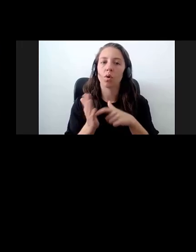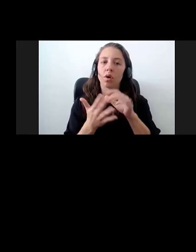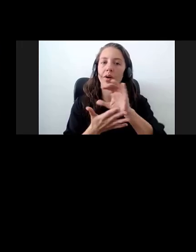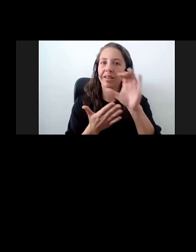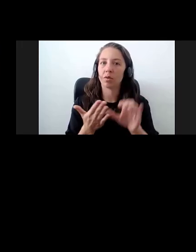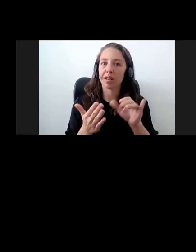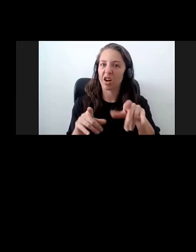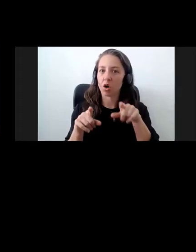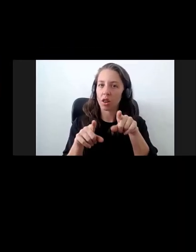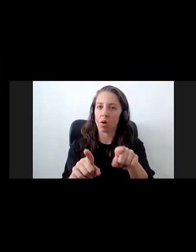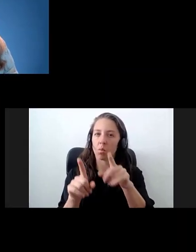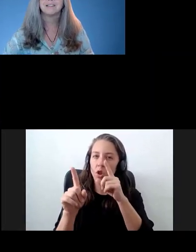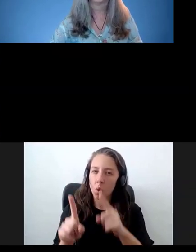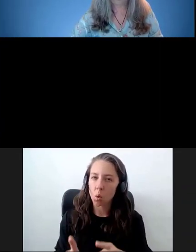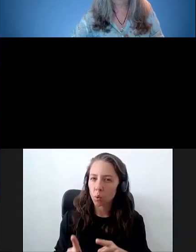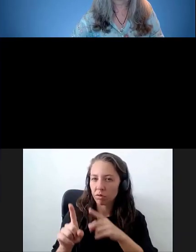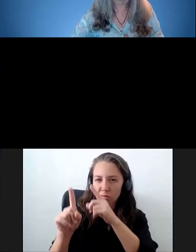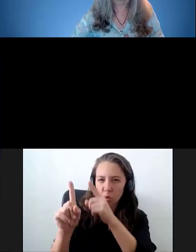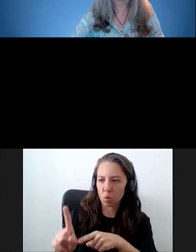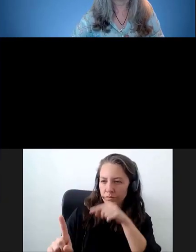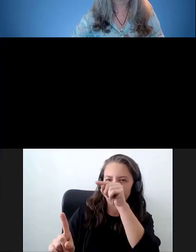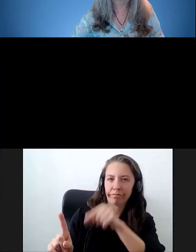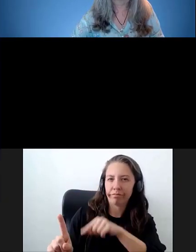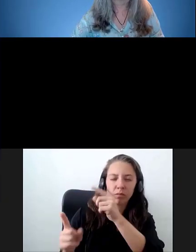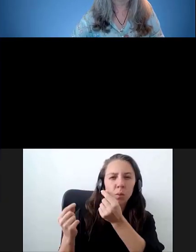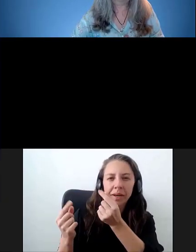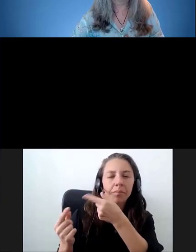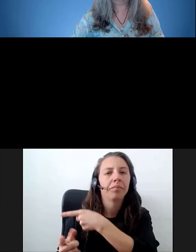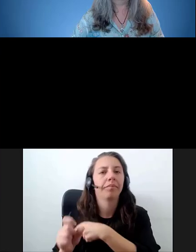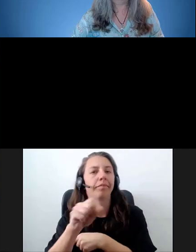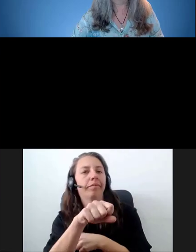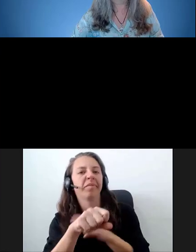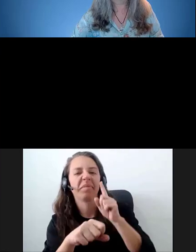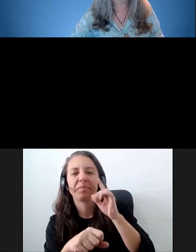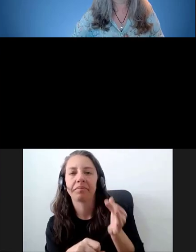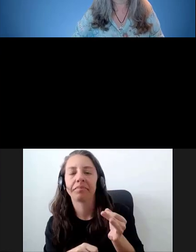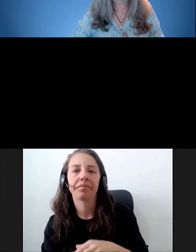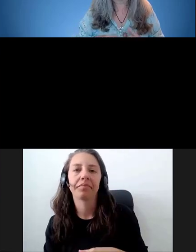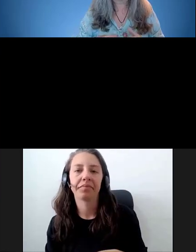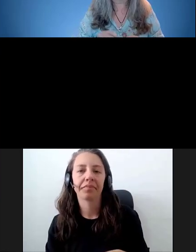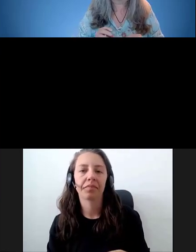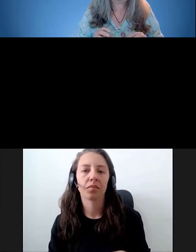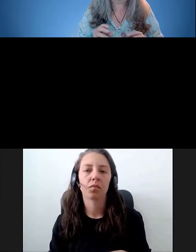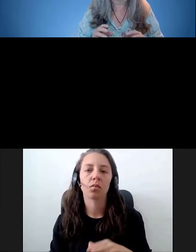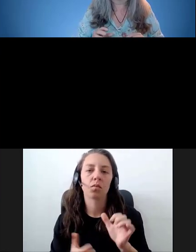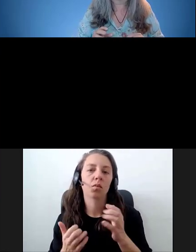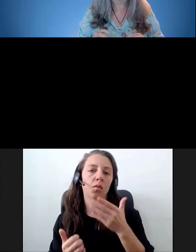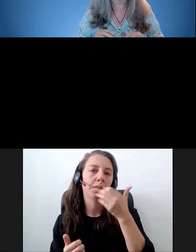Can you tell us more about those goals? Megan Columbus Yeah. You know absolutely. We're looking to better focus review our attention